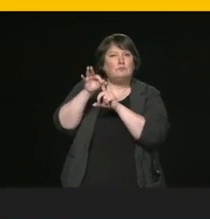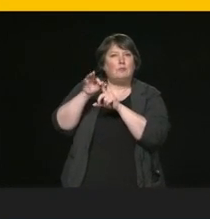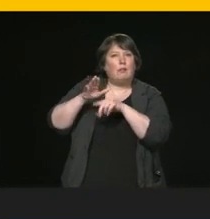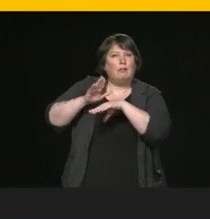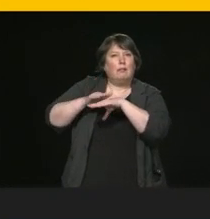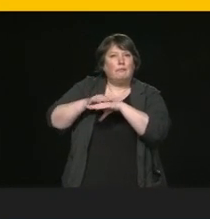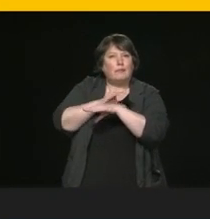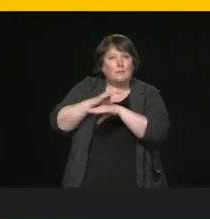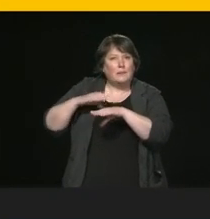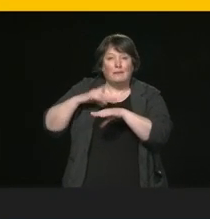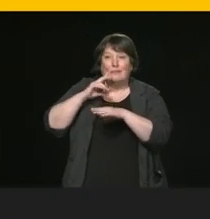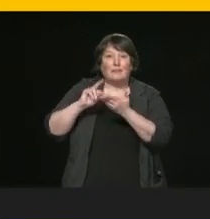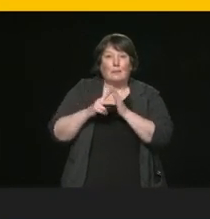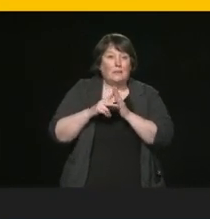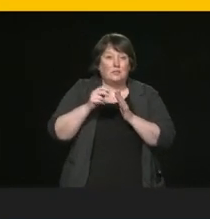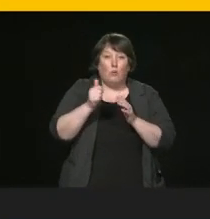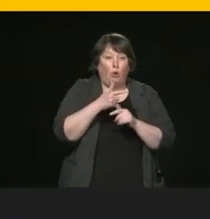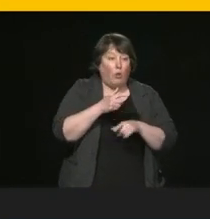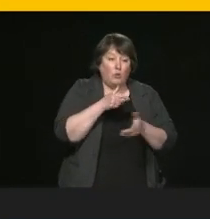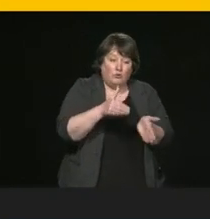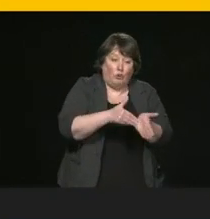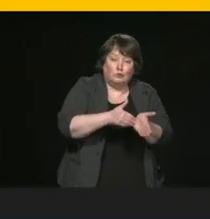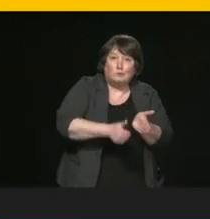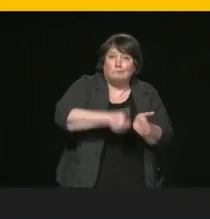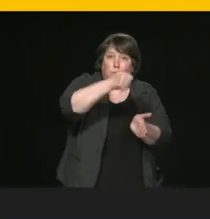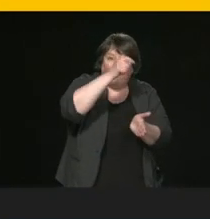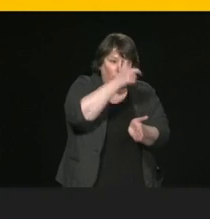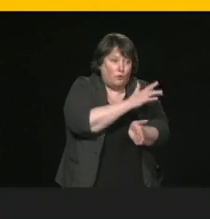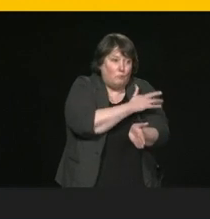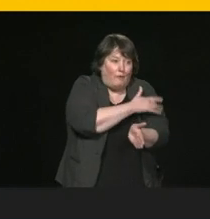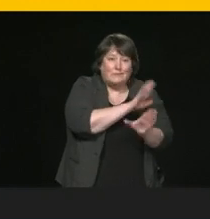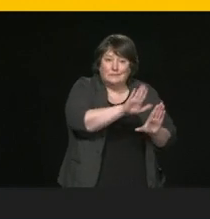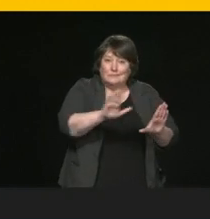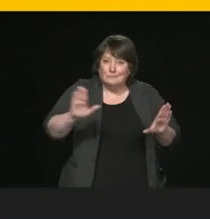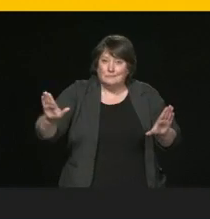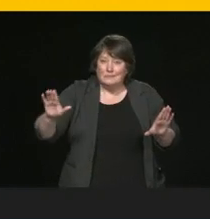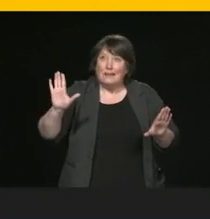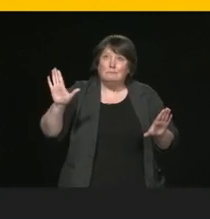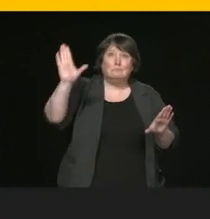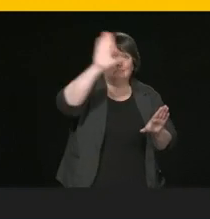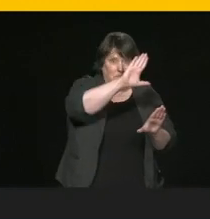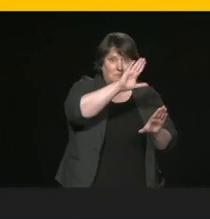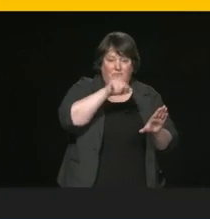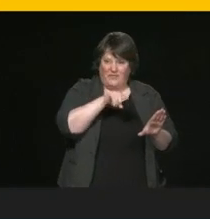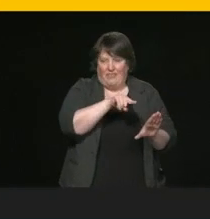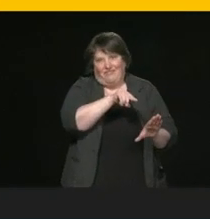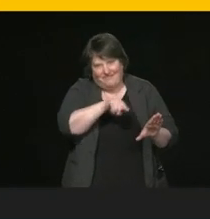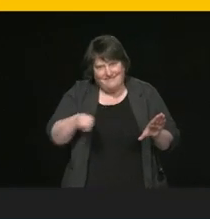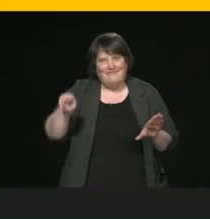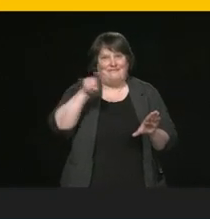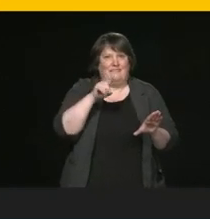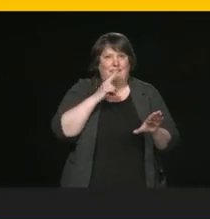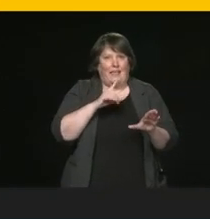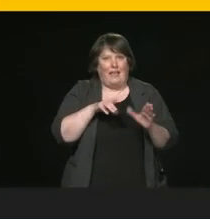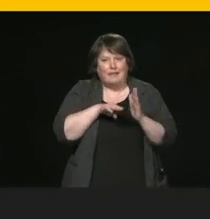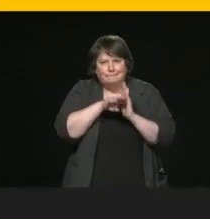WHICH IS COMPRISED OF ALL OF THE